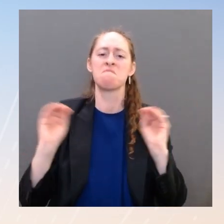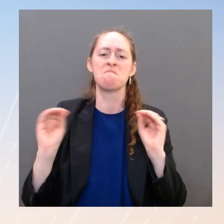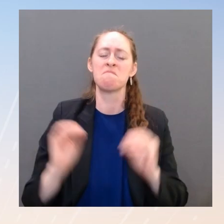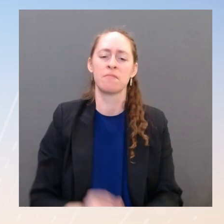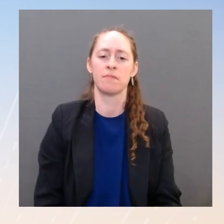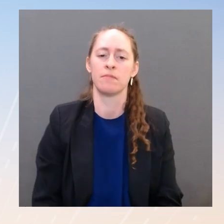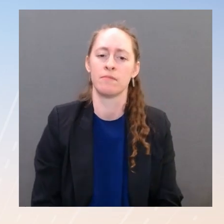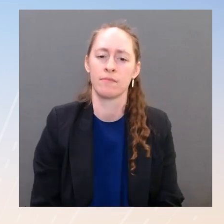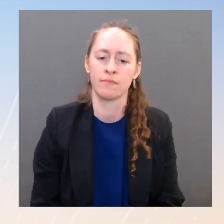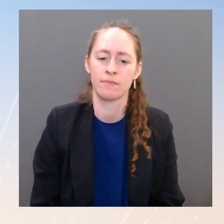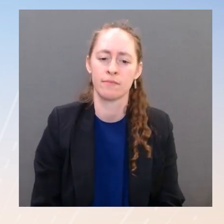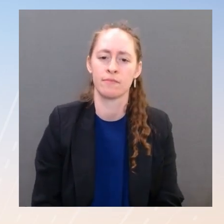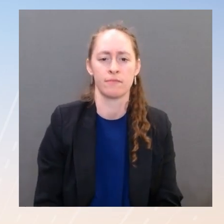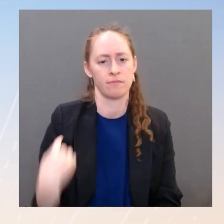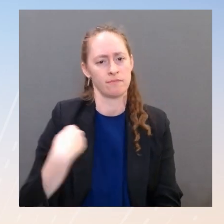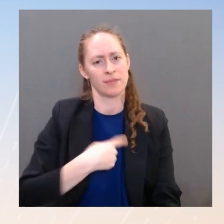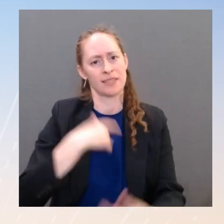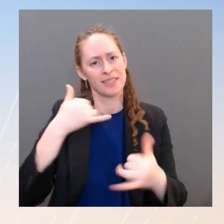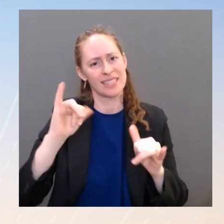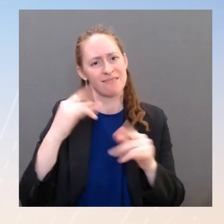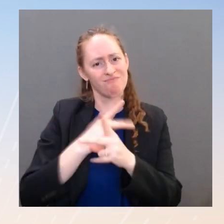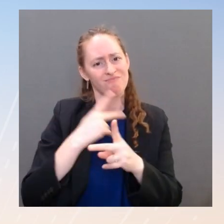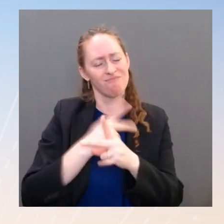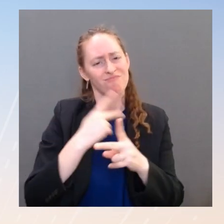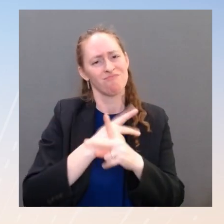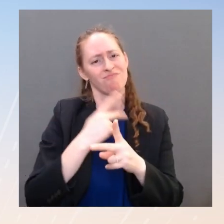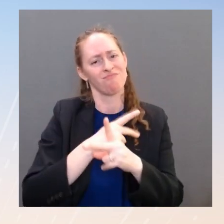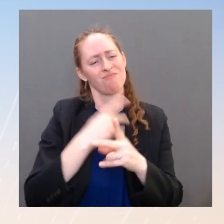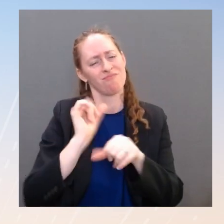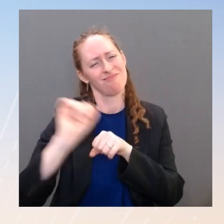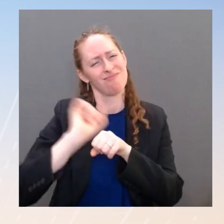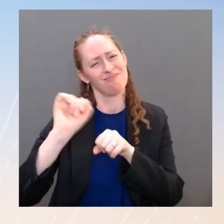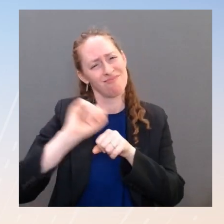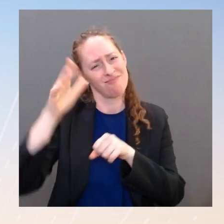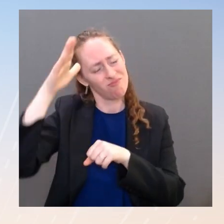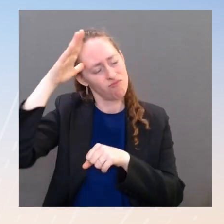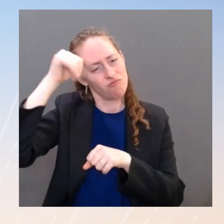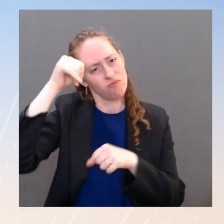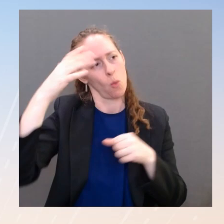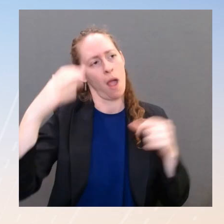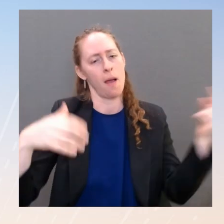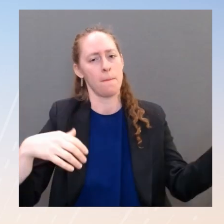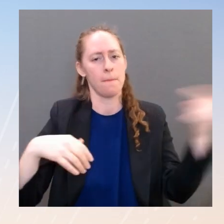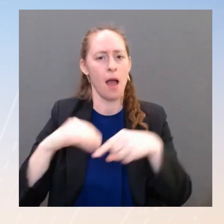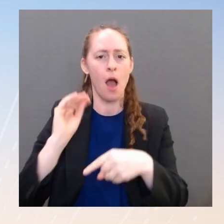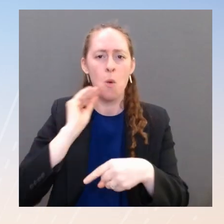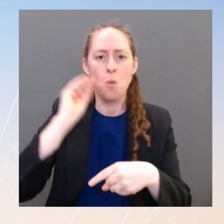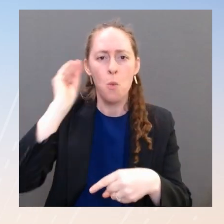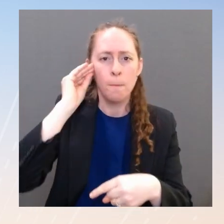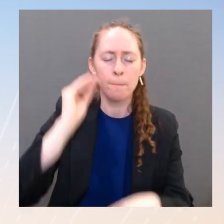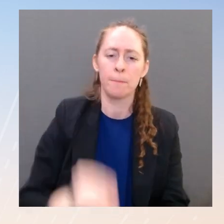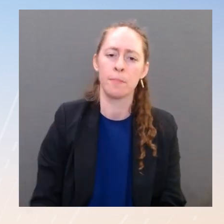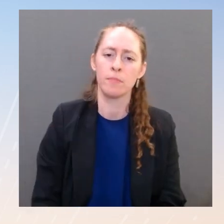And I would note that, of course, we have a Special Presidential Envoy for Hostage Affairs, as you know and you have become familiar with